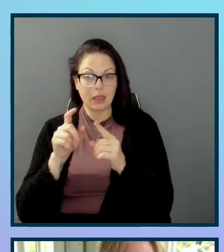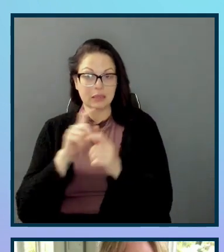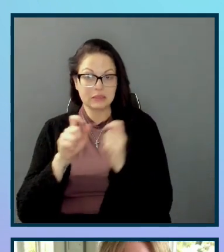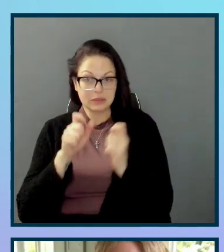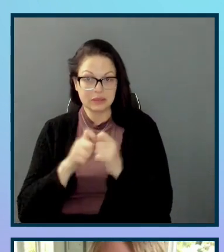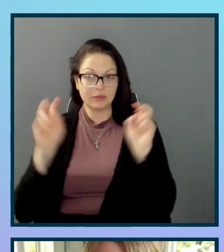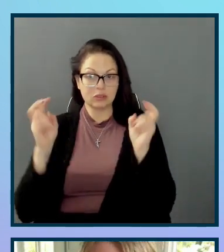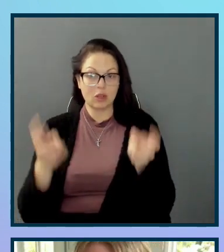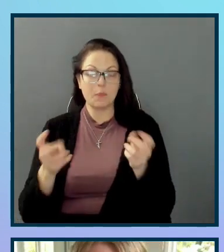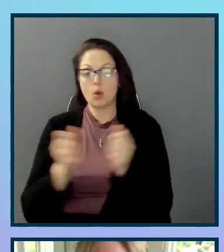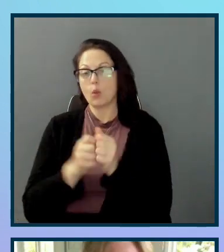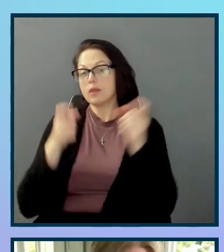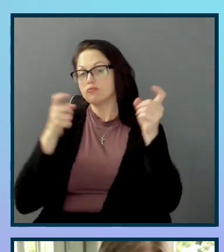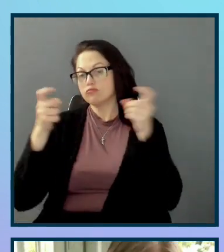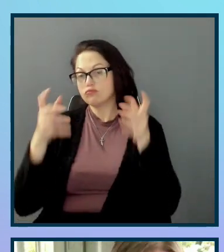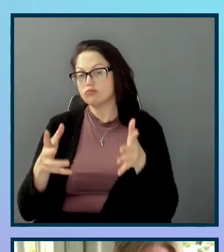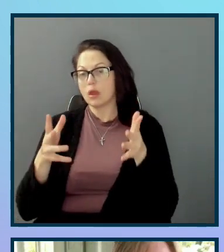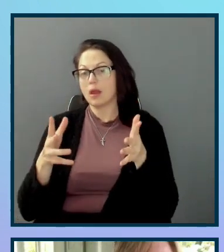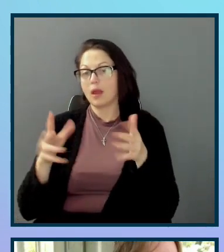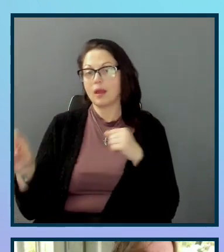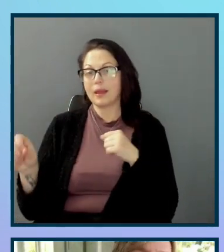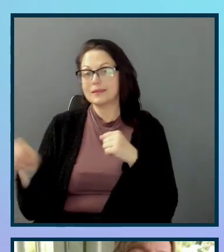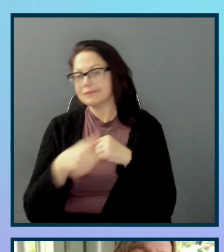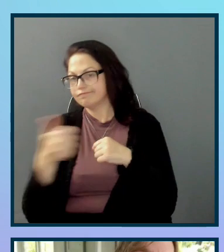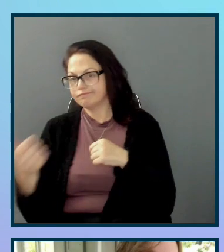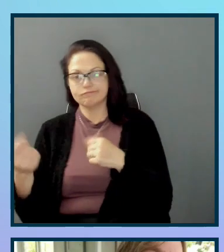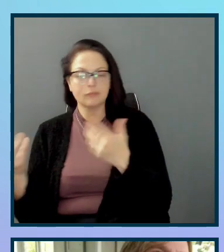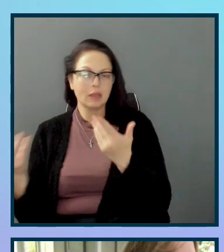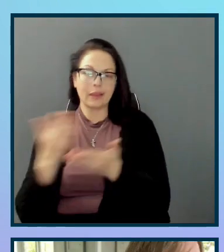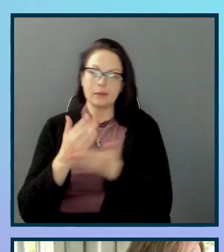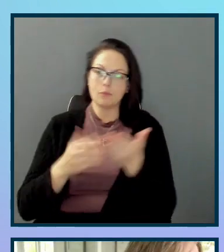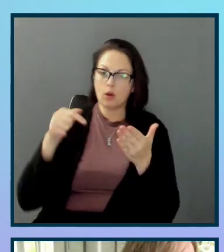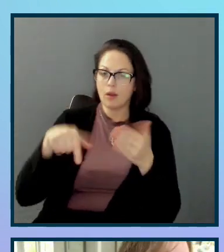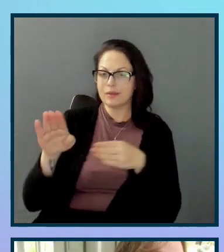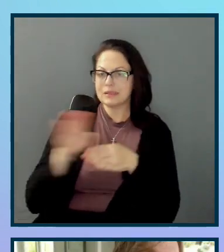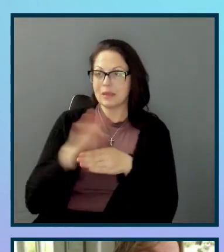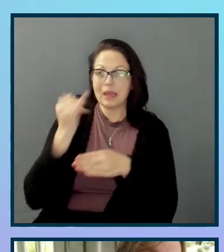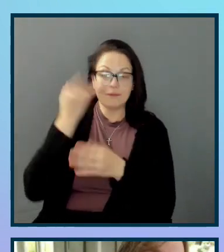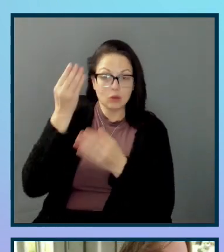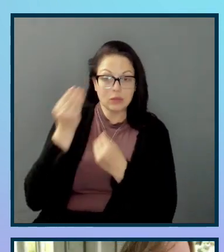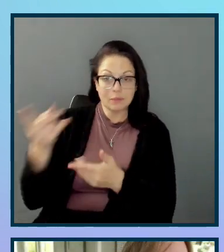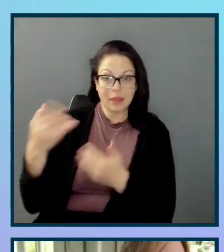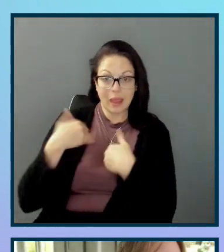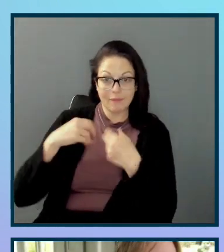across any number of these industries because if you tell them that they have an issue with their product